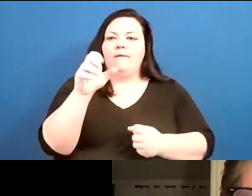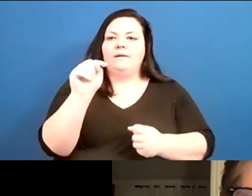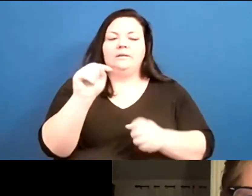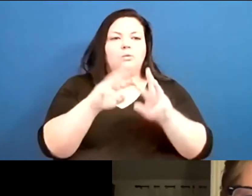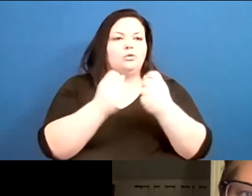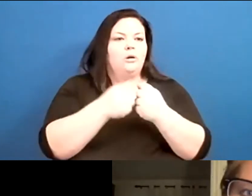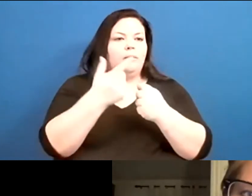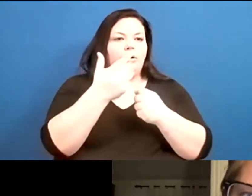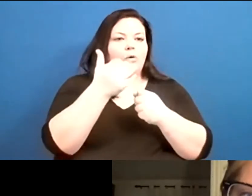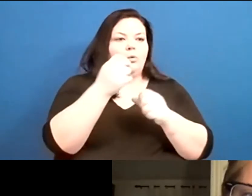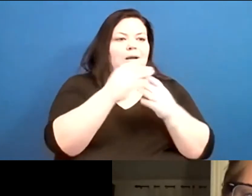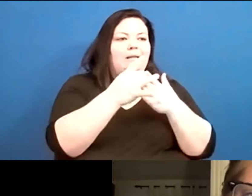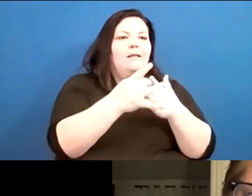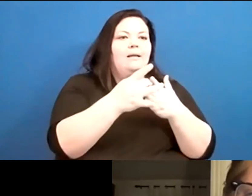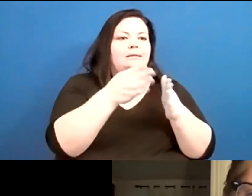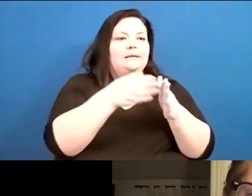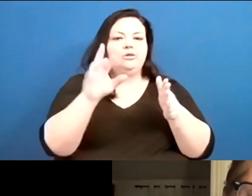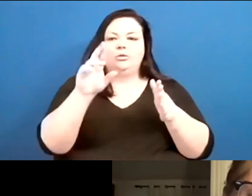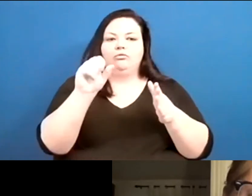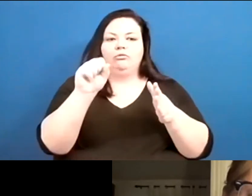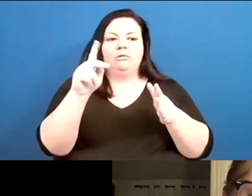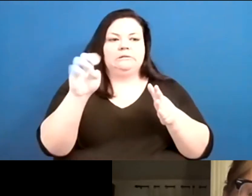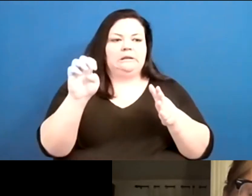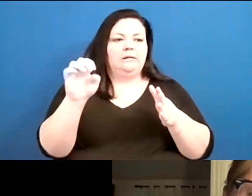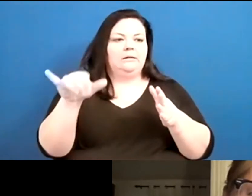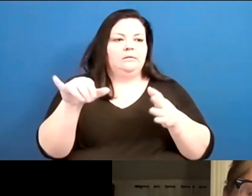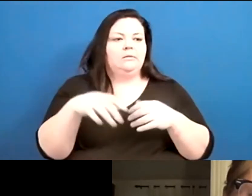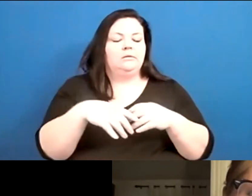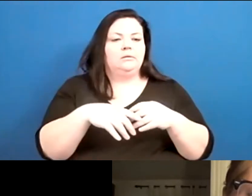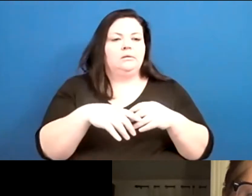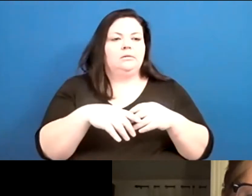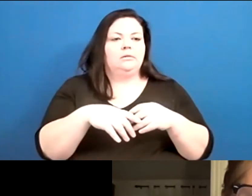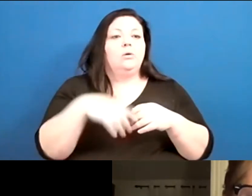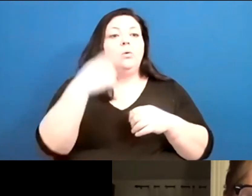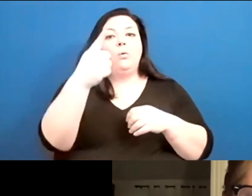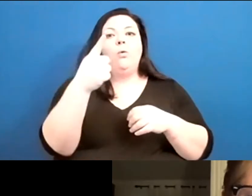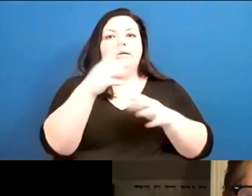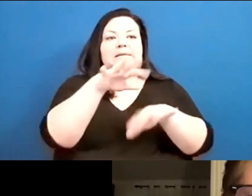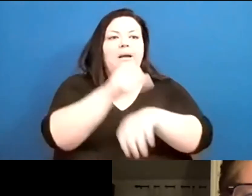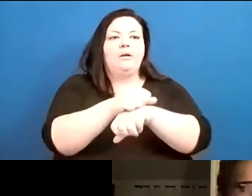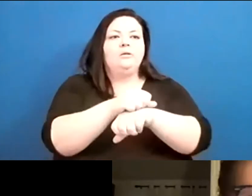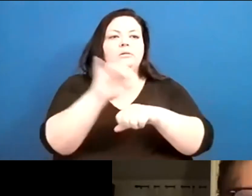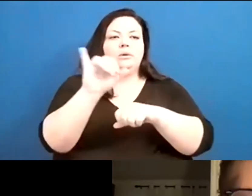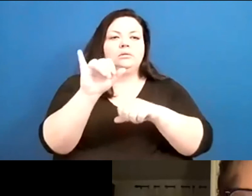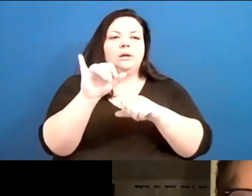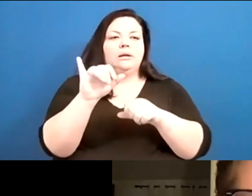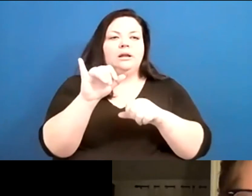alongside Ross Gay and one of the assignments was to sort of find, it was on a farm, it was like on this